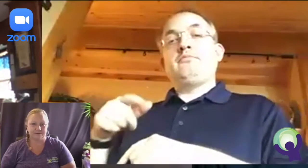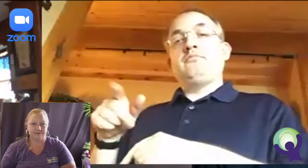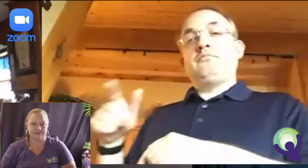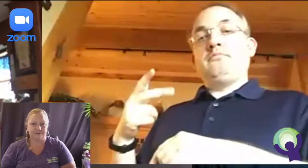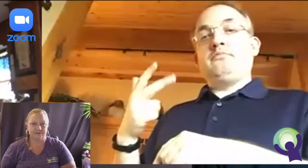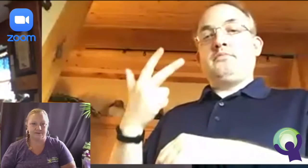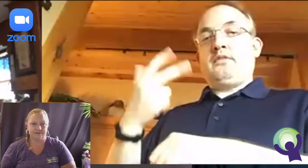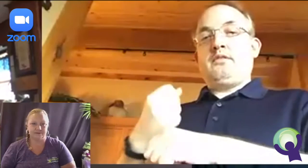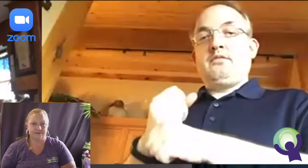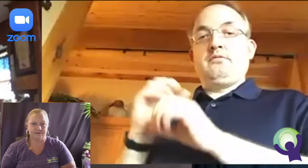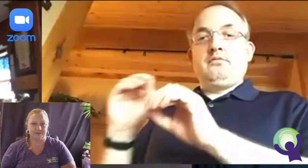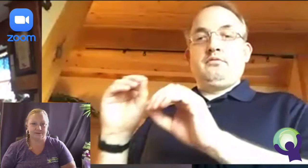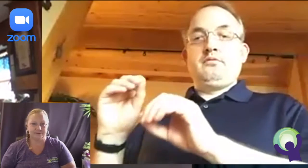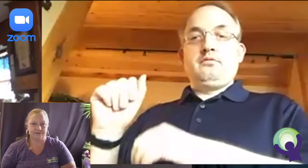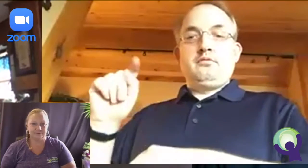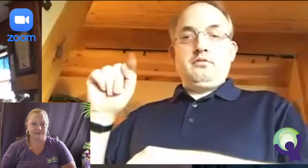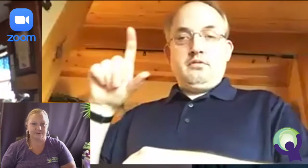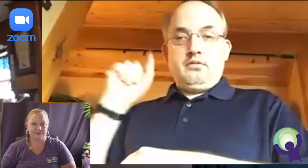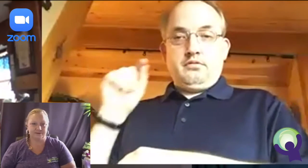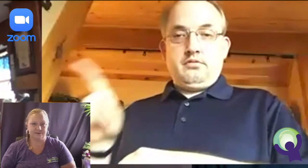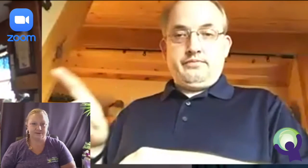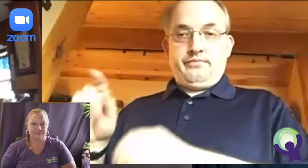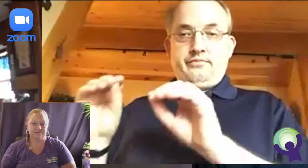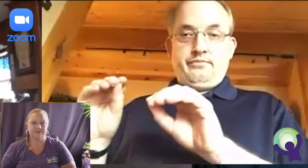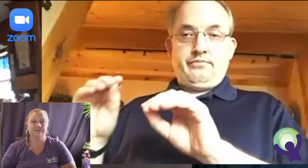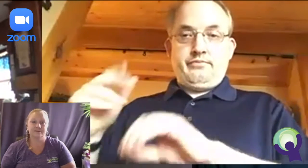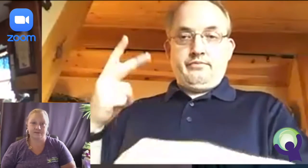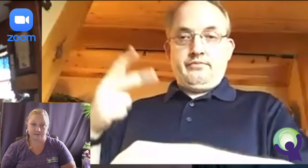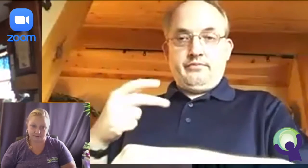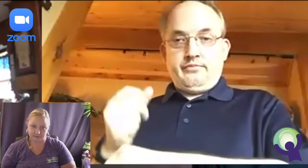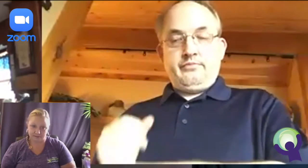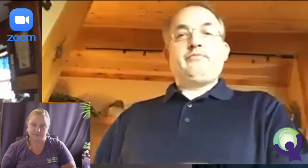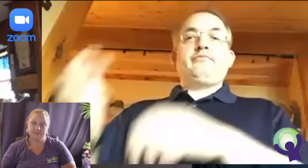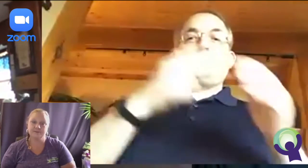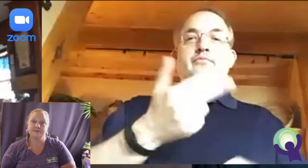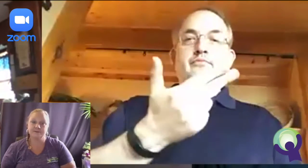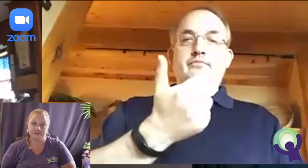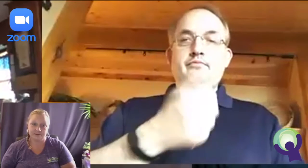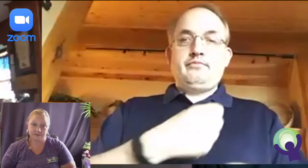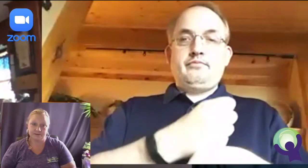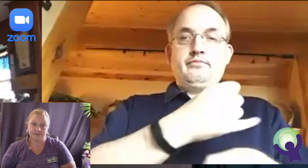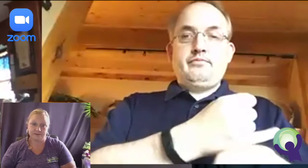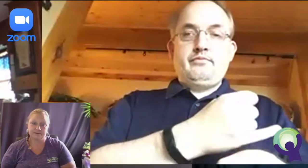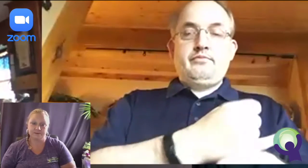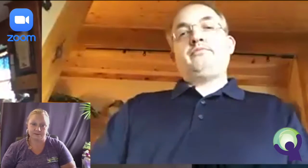really 24 years, but three years teaching at Gallaudet University, then